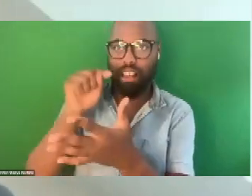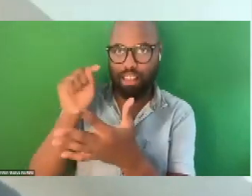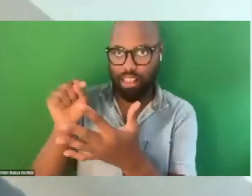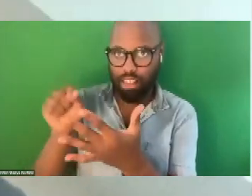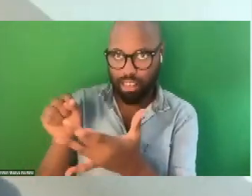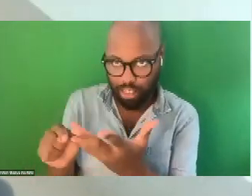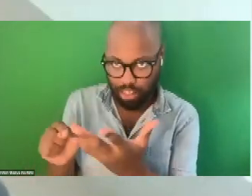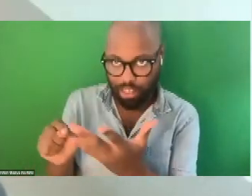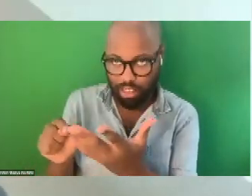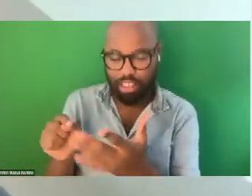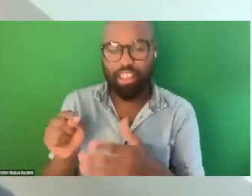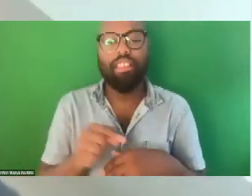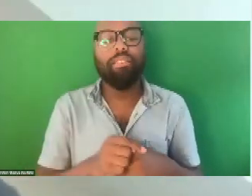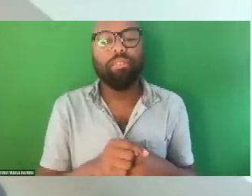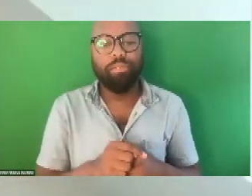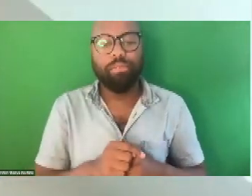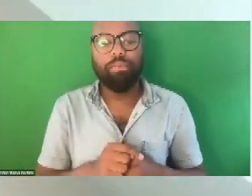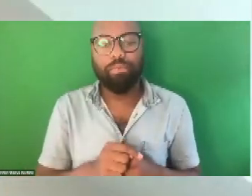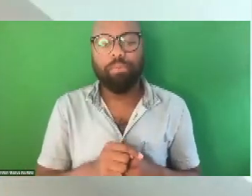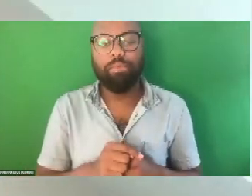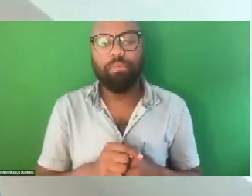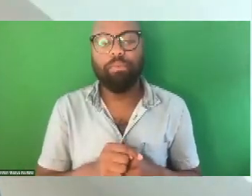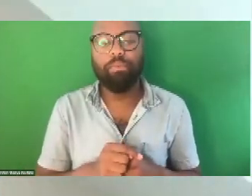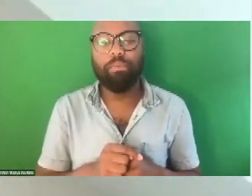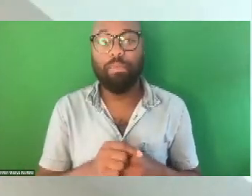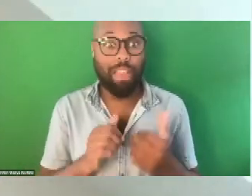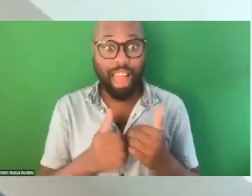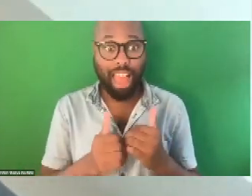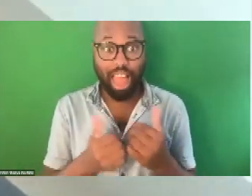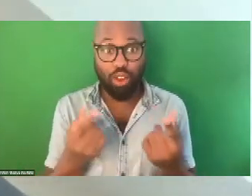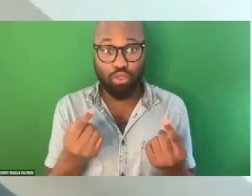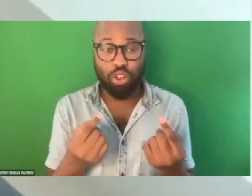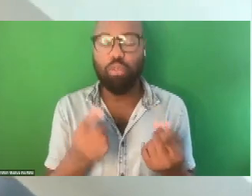we have to bring technical expertise into